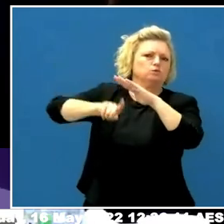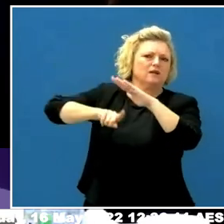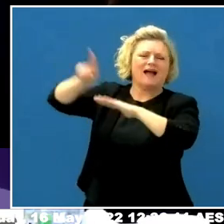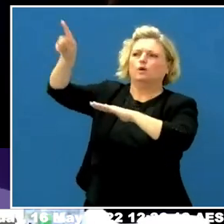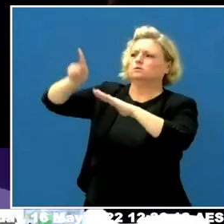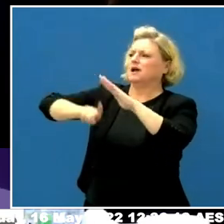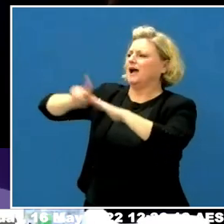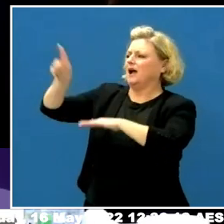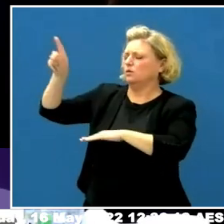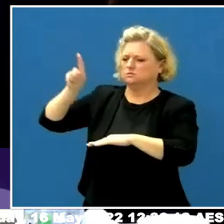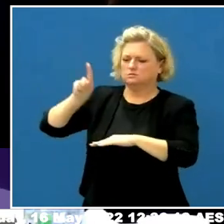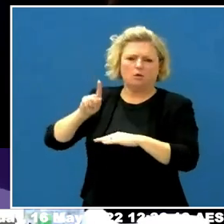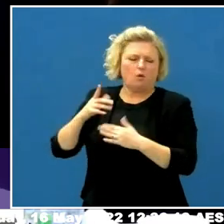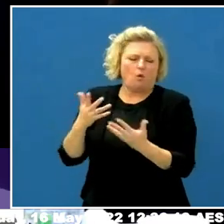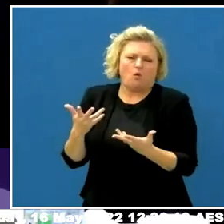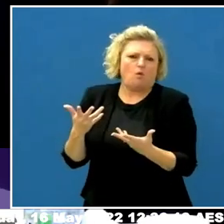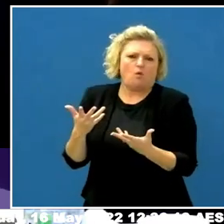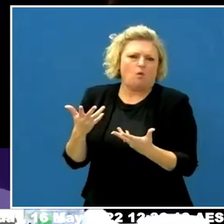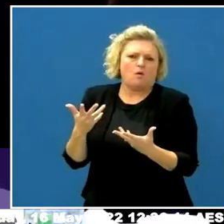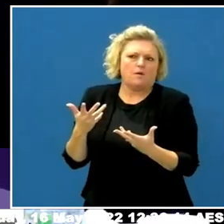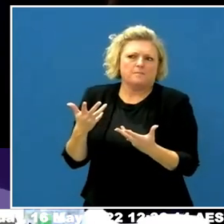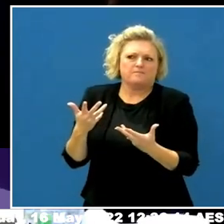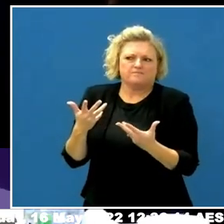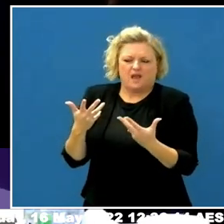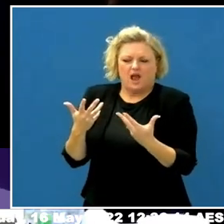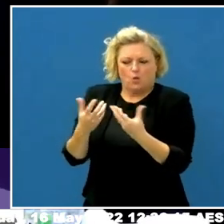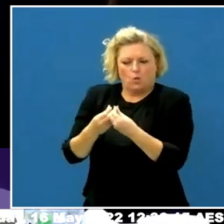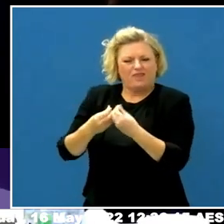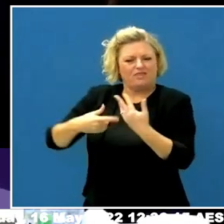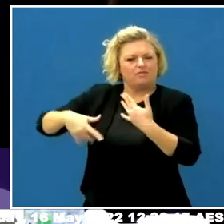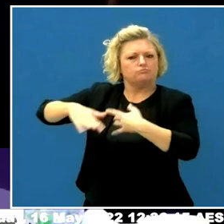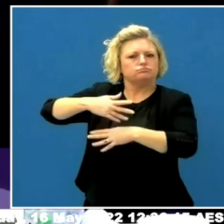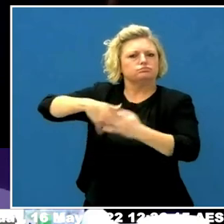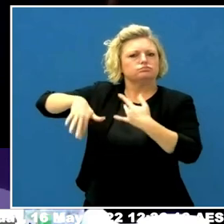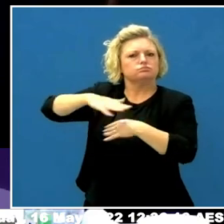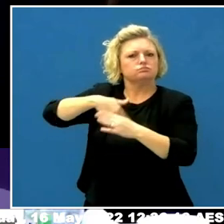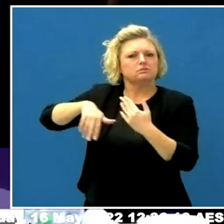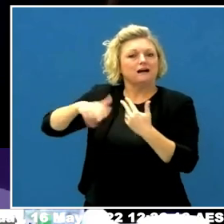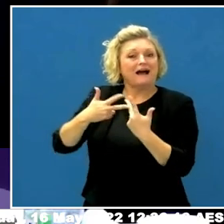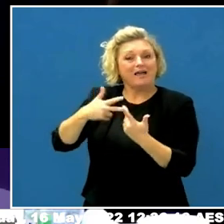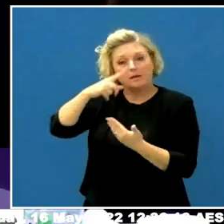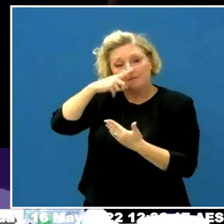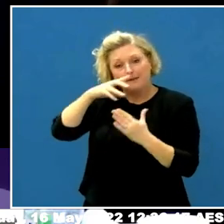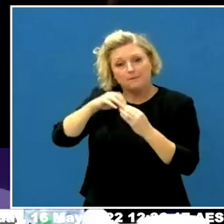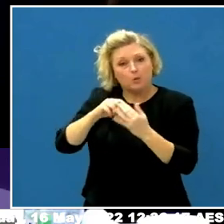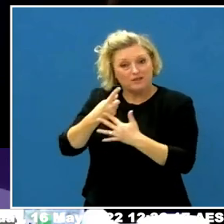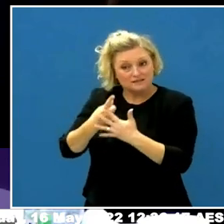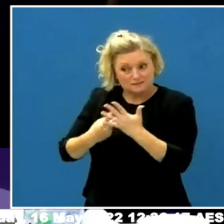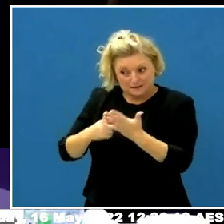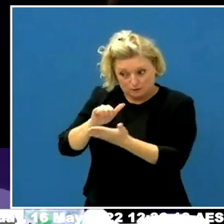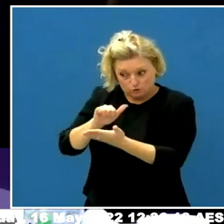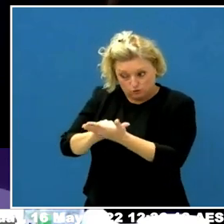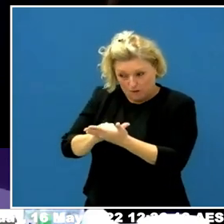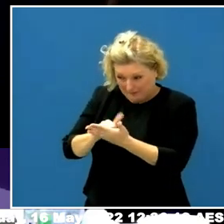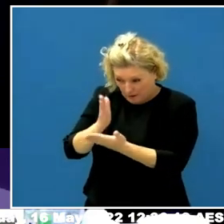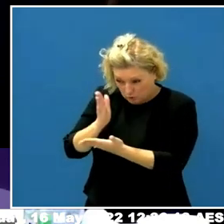Yes. COMMISSIONER BENNETT: And they would be with people with disability and people without disability? SALLY: Yes. Did that happen? Not to my knowledge.